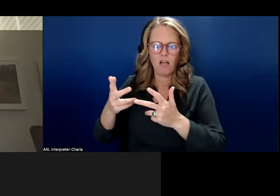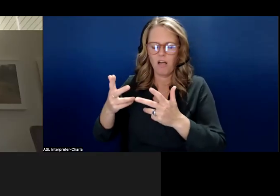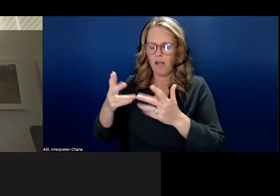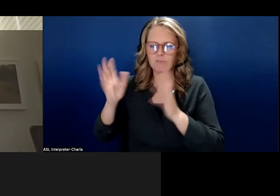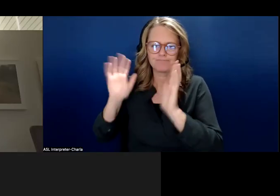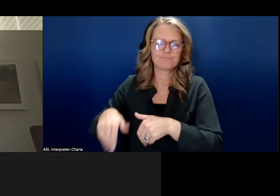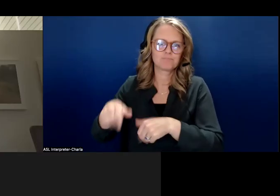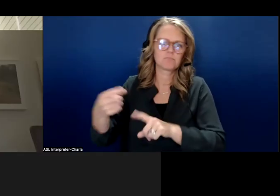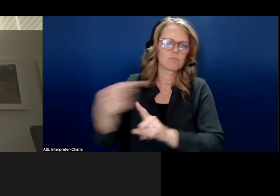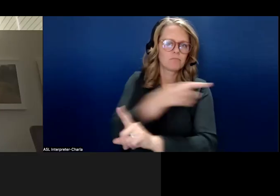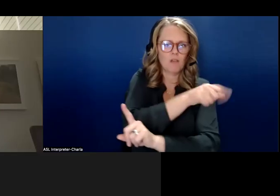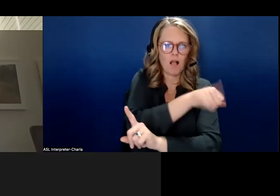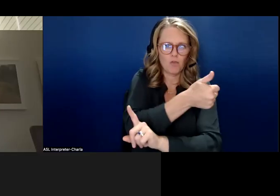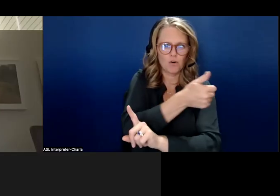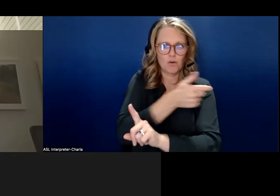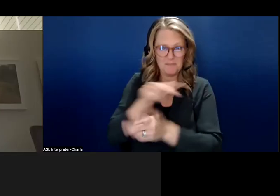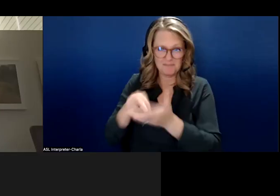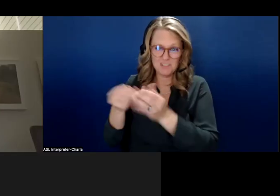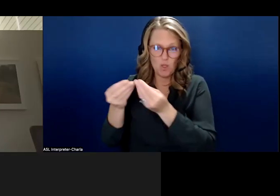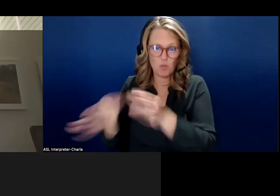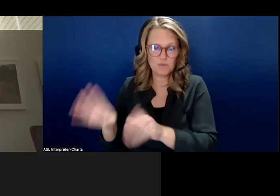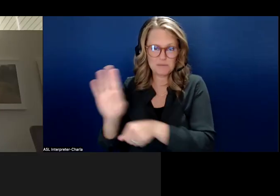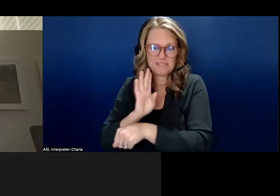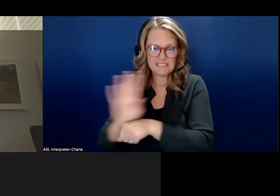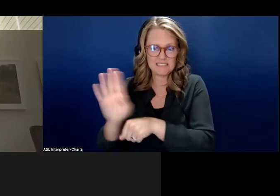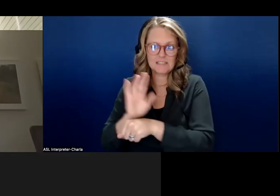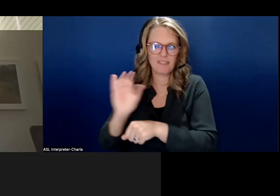when it comes to impacts. And maybe there's a way of actually,